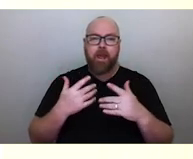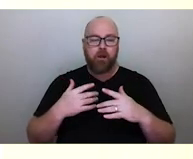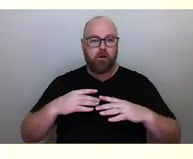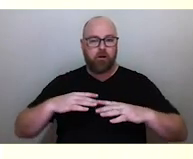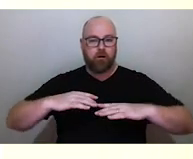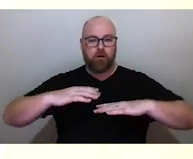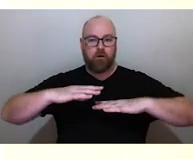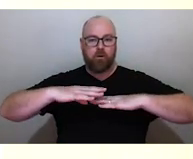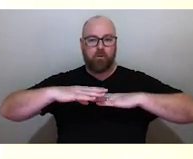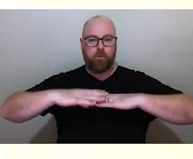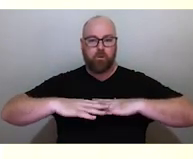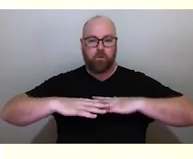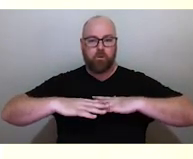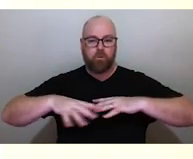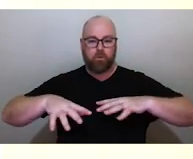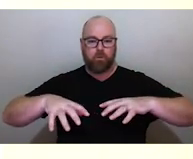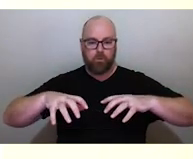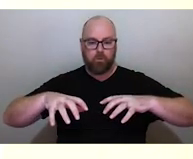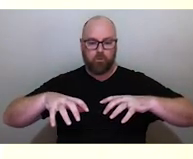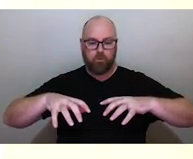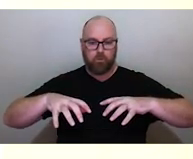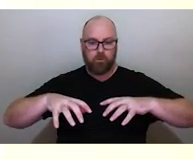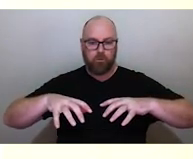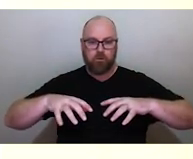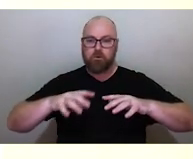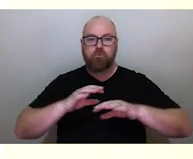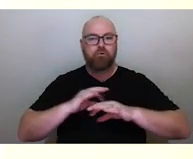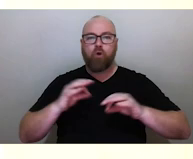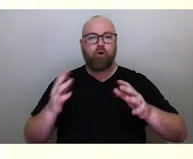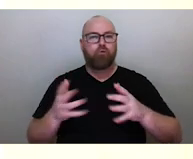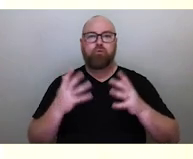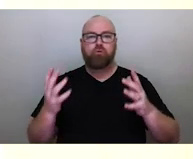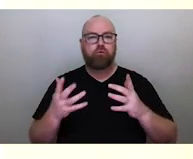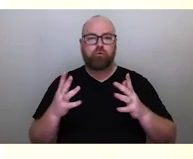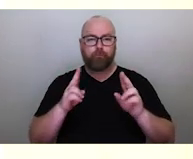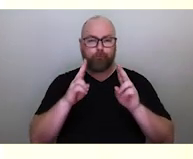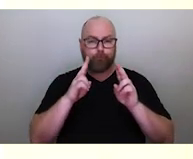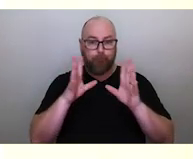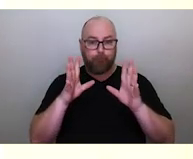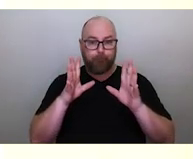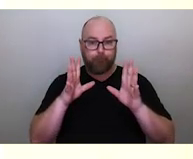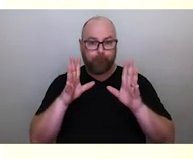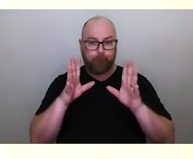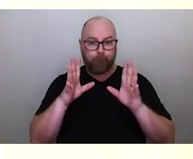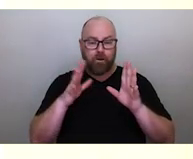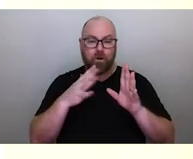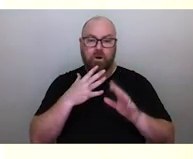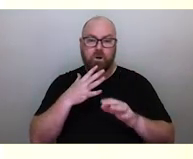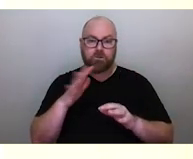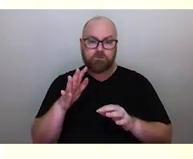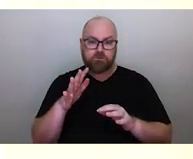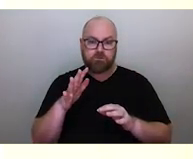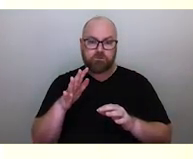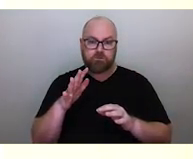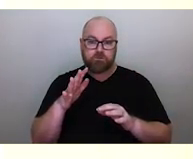What the Elders referred to as (duldrum), not a breath of air. It's clear out, it's very hot and the stars are shining.